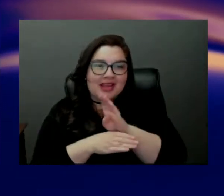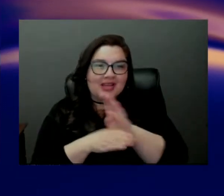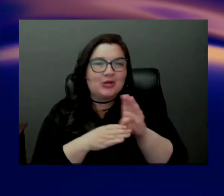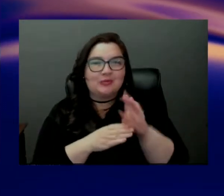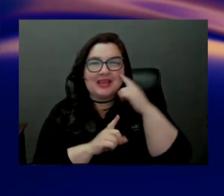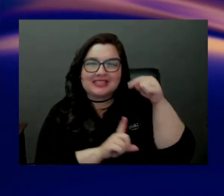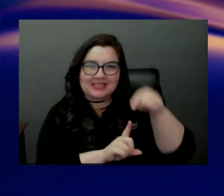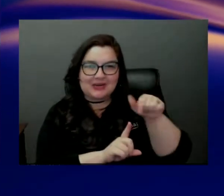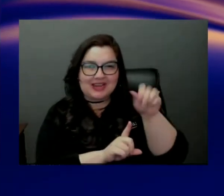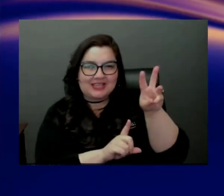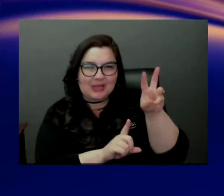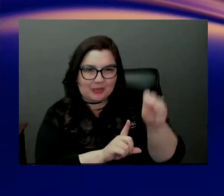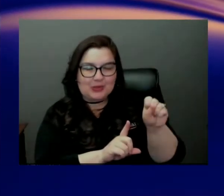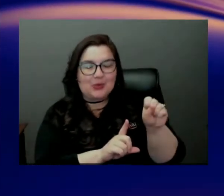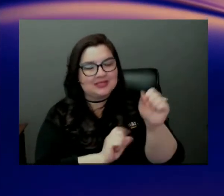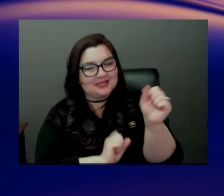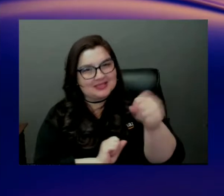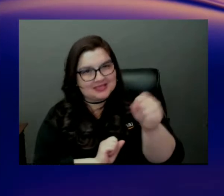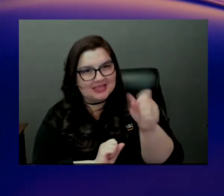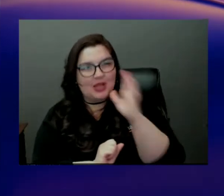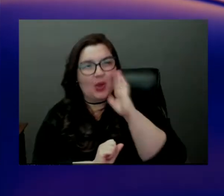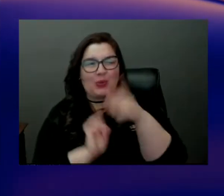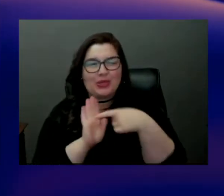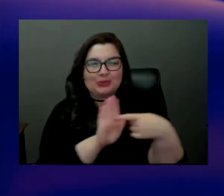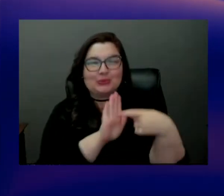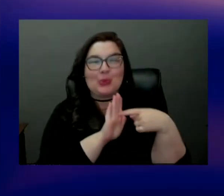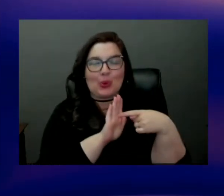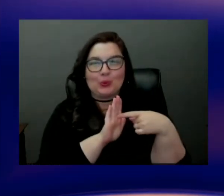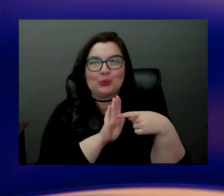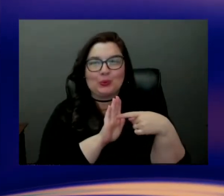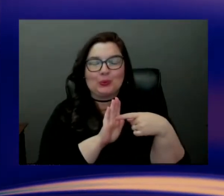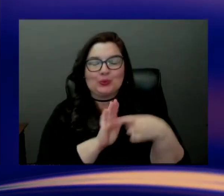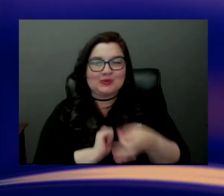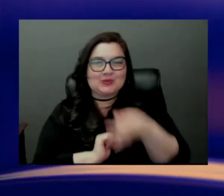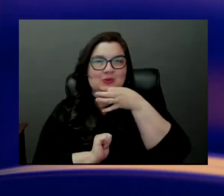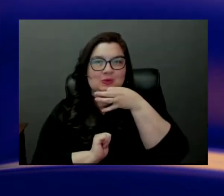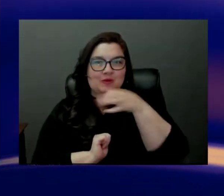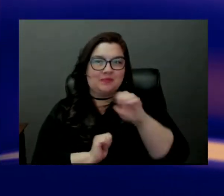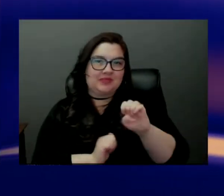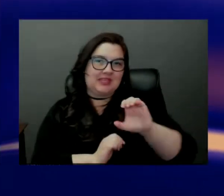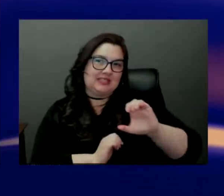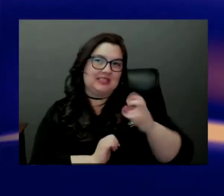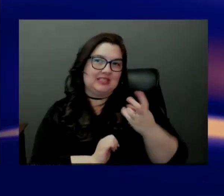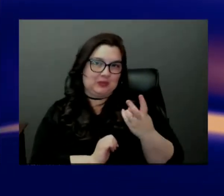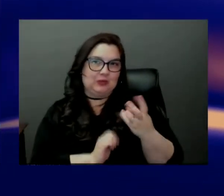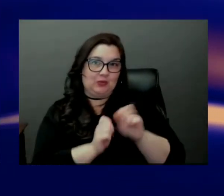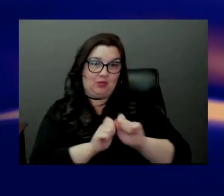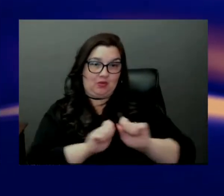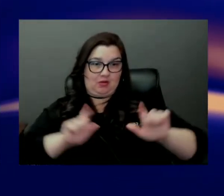Is you can go and we'll show you in the demo shortly you can go into your EC2 console. You go to the manage Omni section